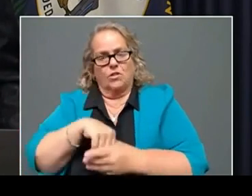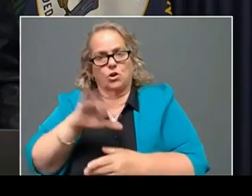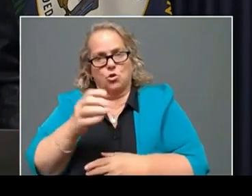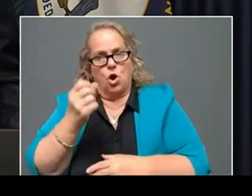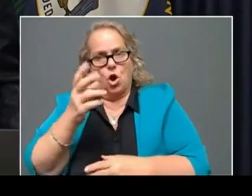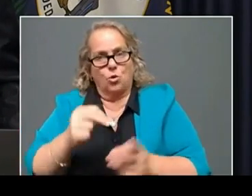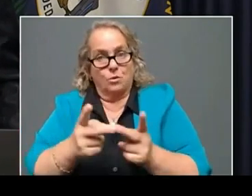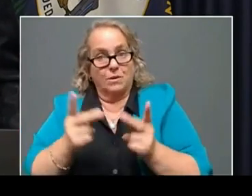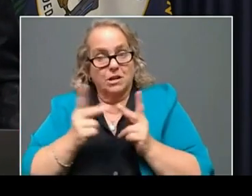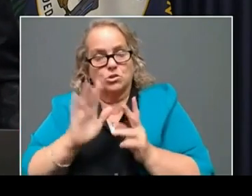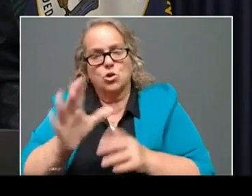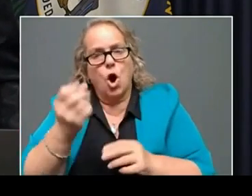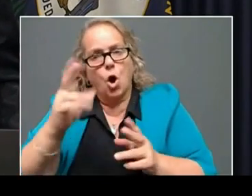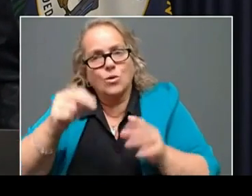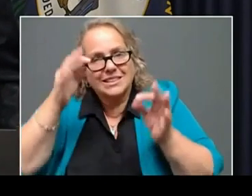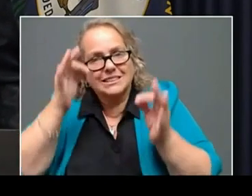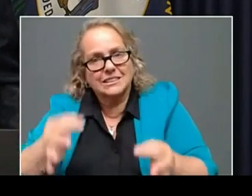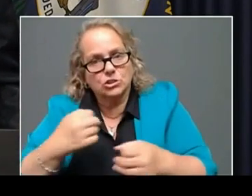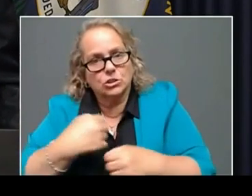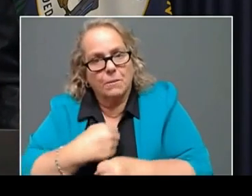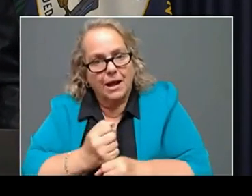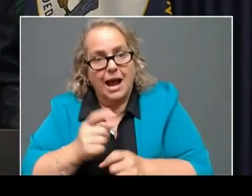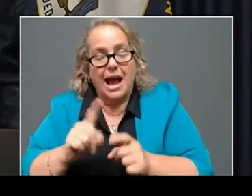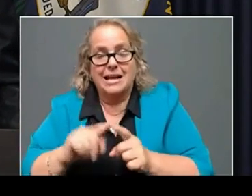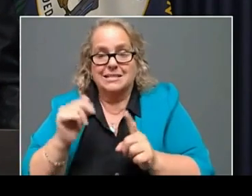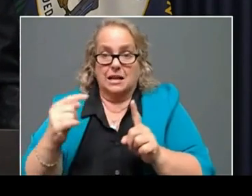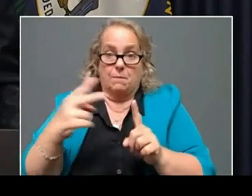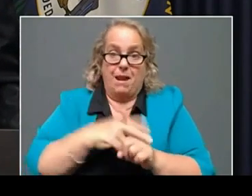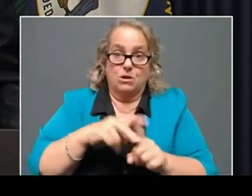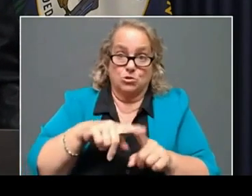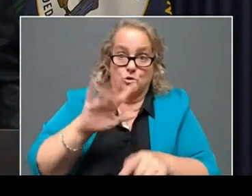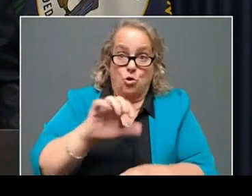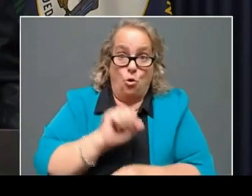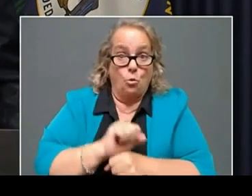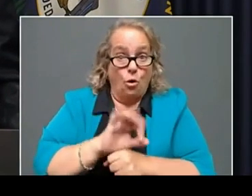making as it applies to their workforce to because it can be a real challenge.